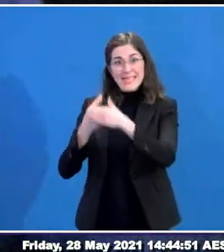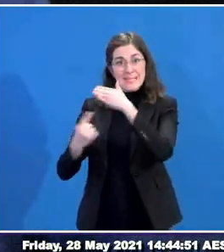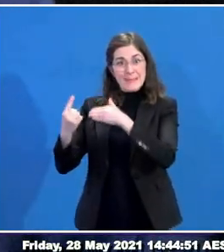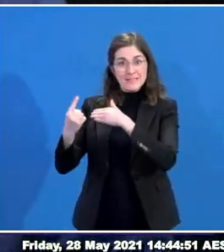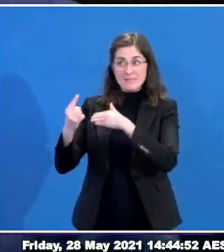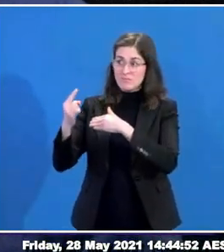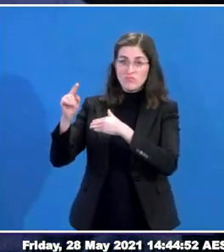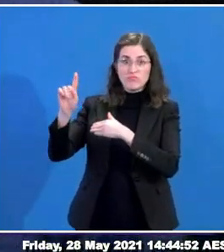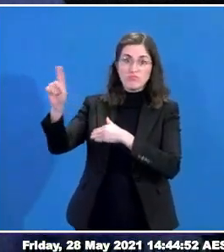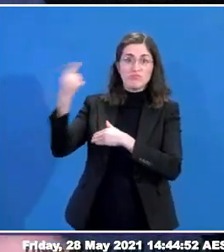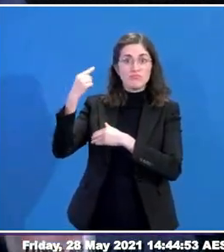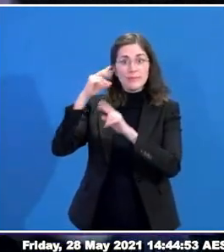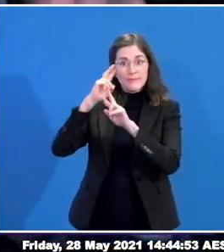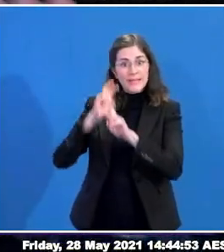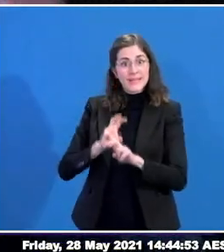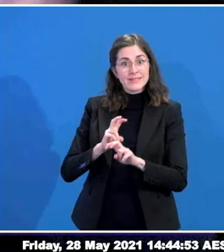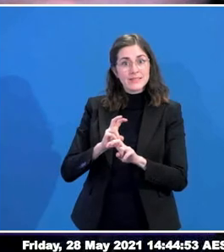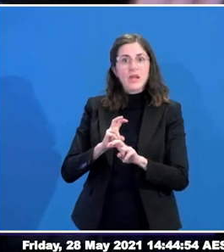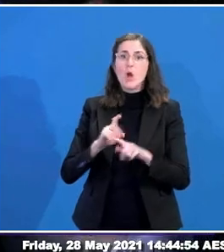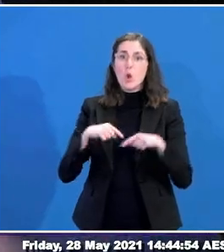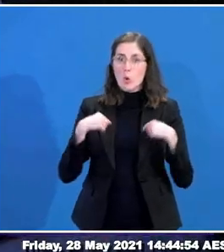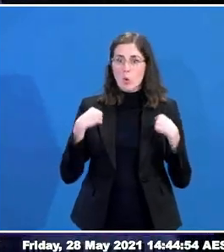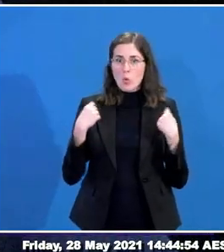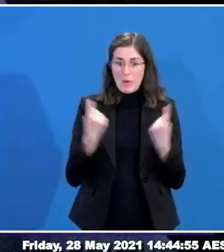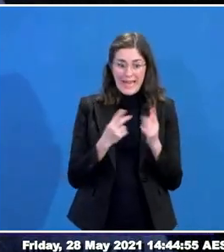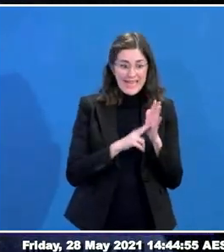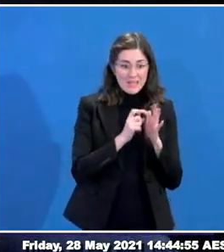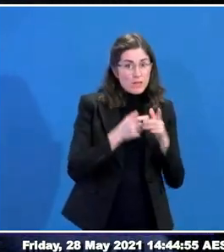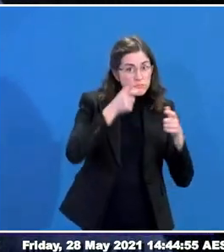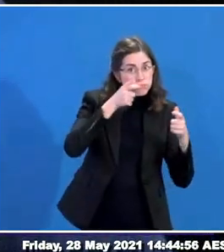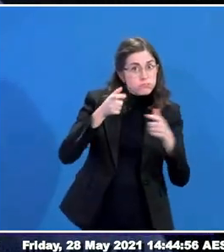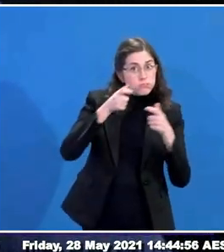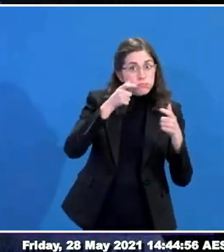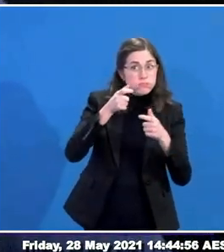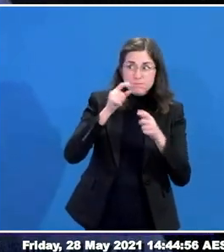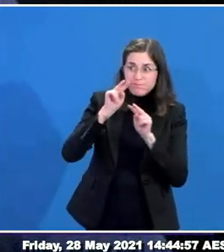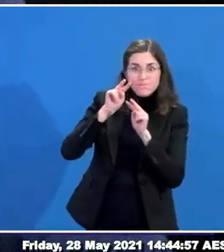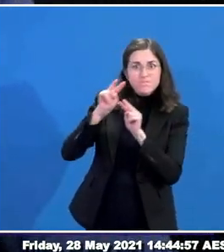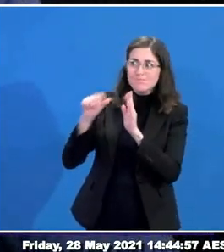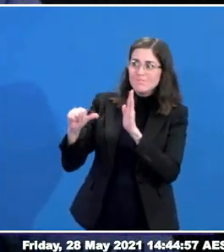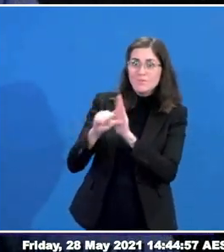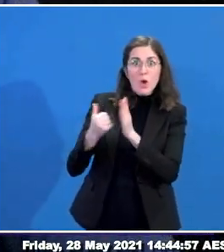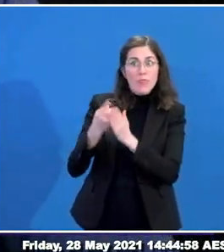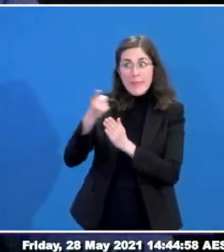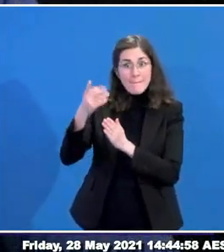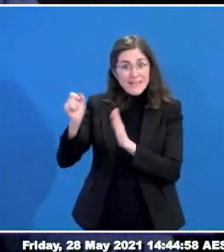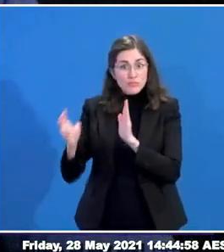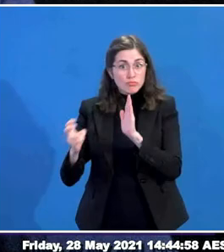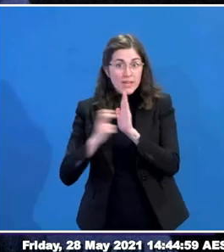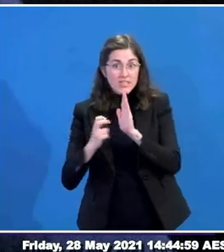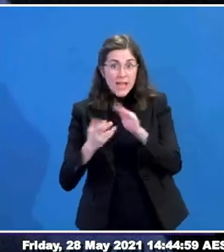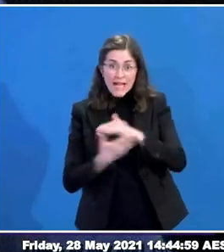So we don't register the range of expert unless somebody being contracted by a